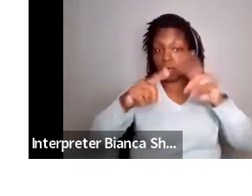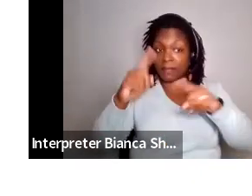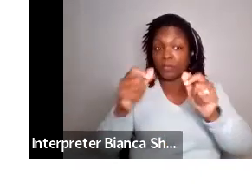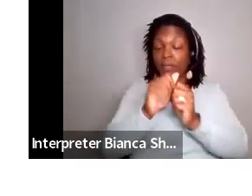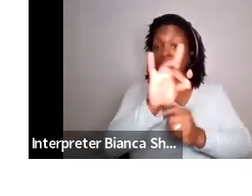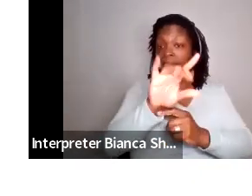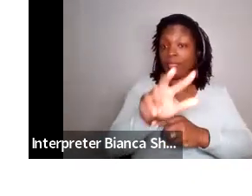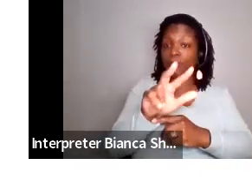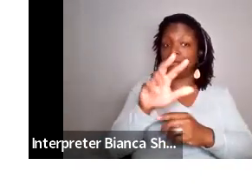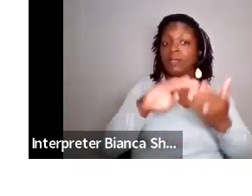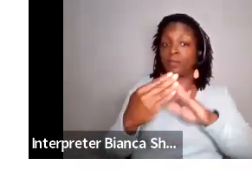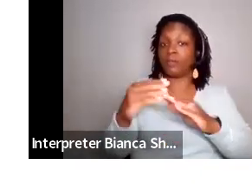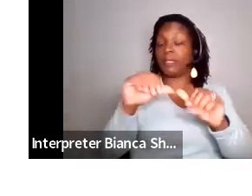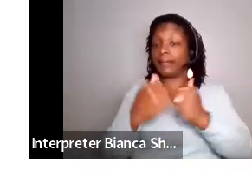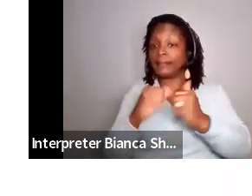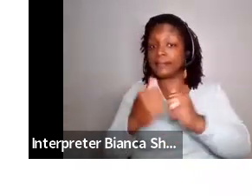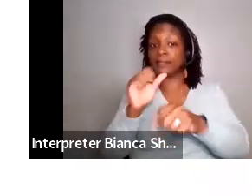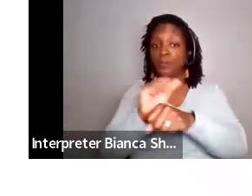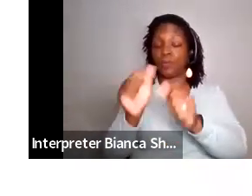I trained it started by community working center coordinators.